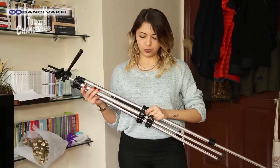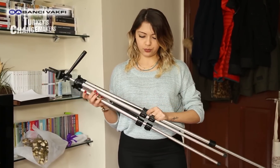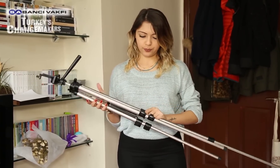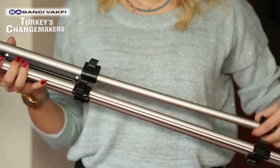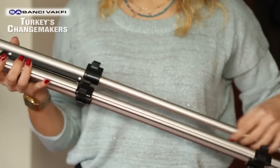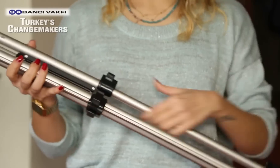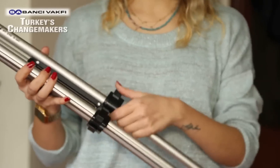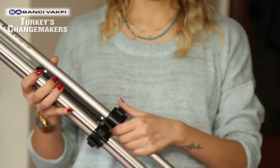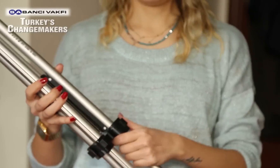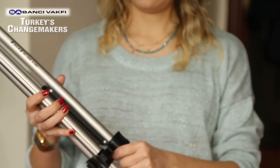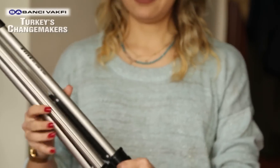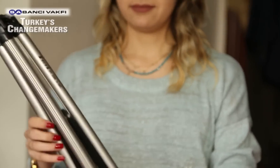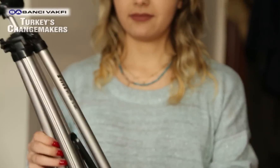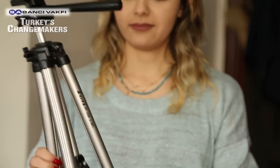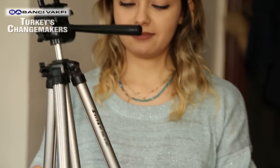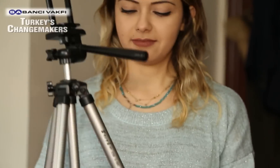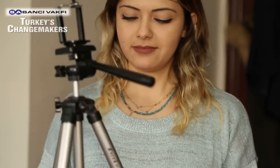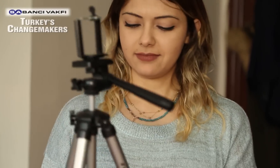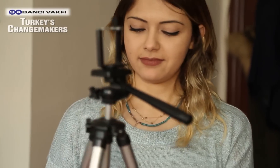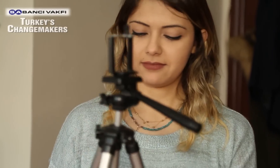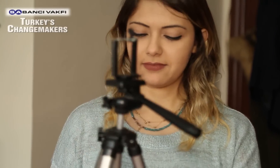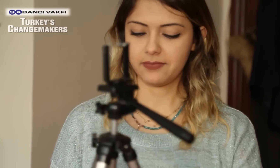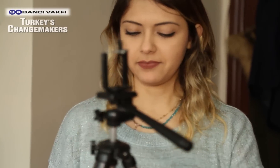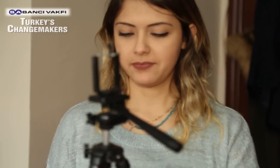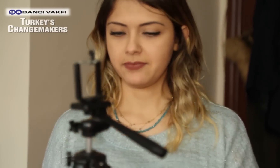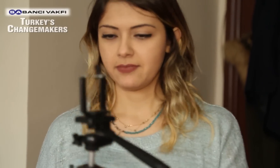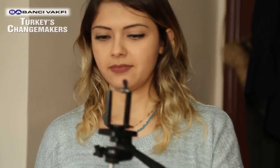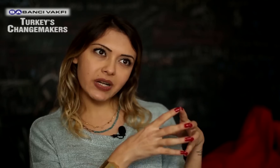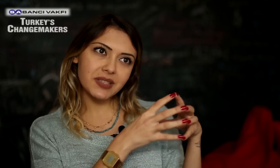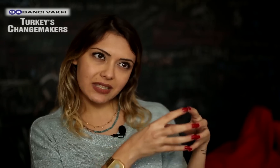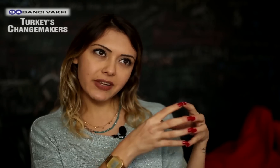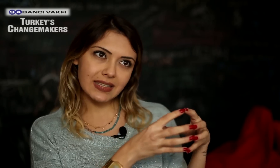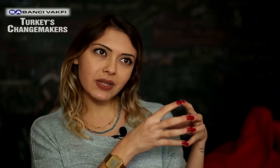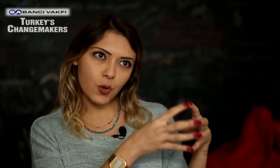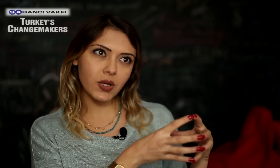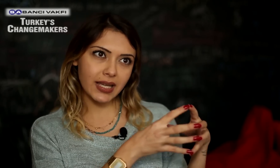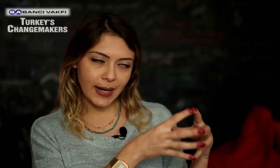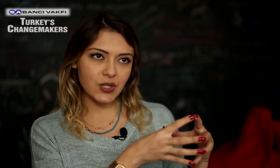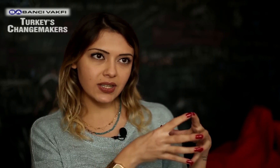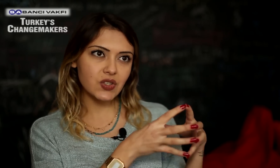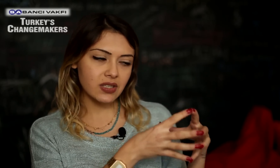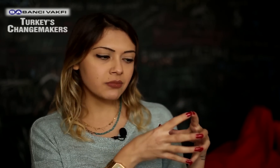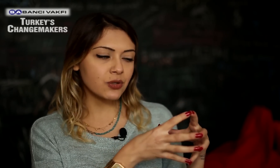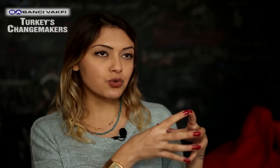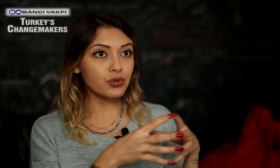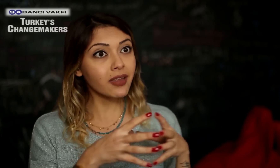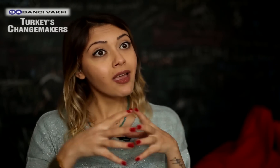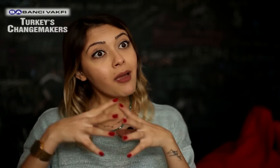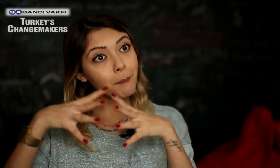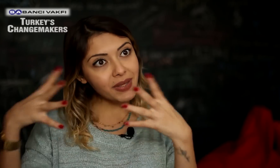With the power of social media… …I started to reach deaf people around Turkey…